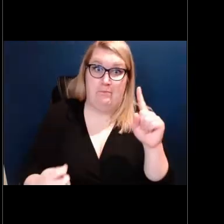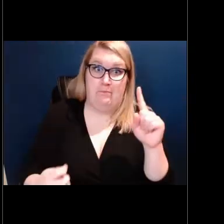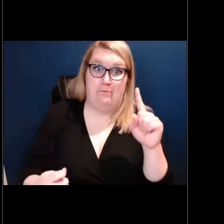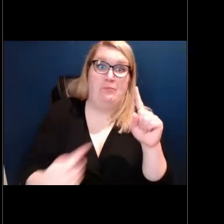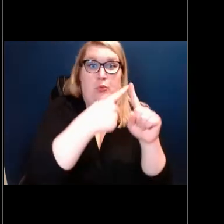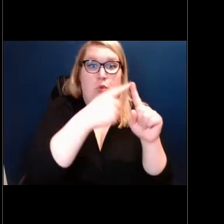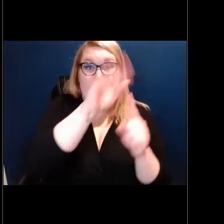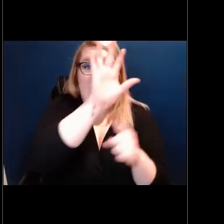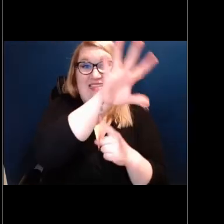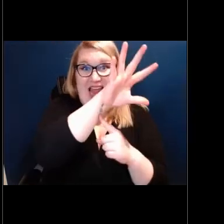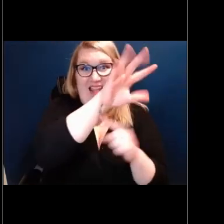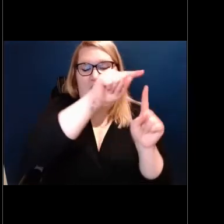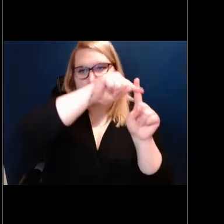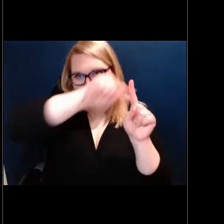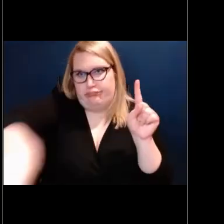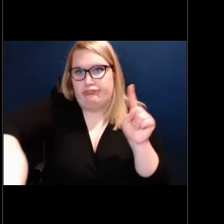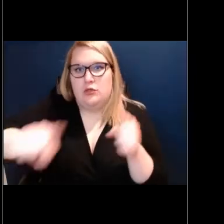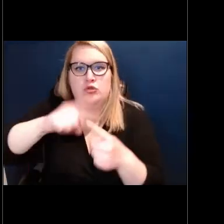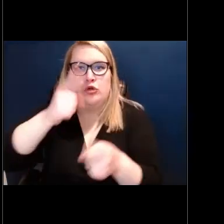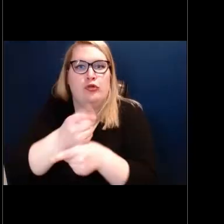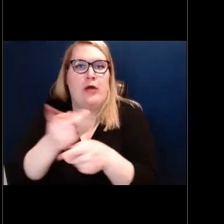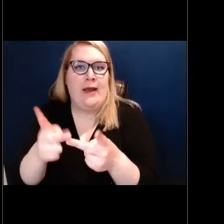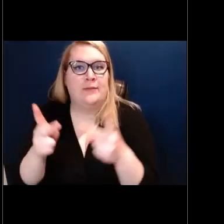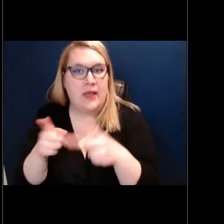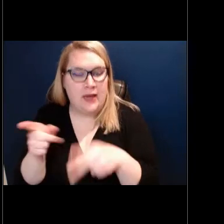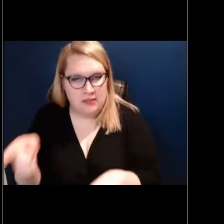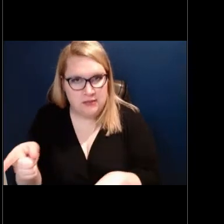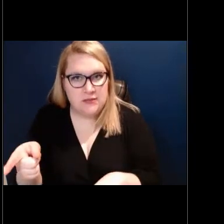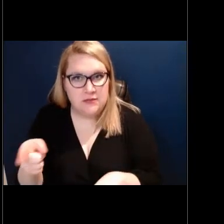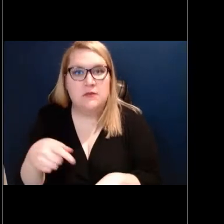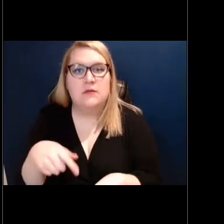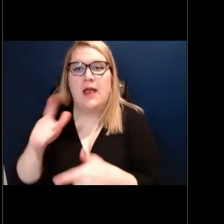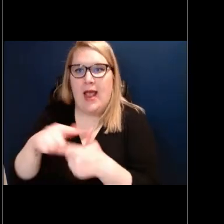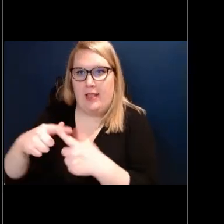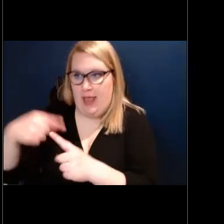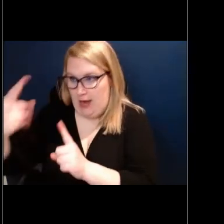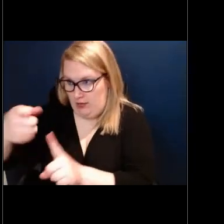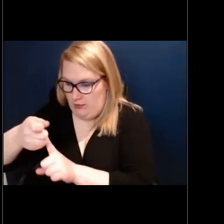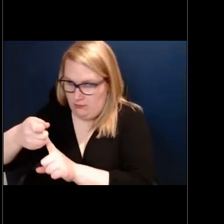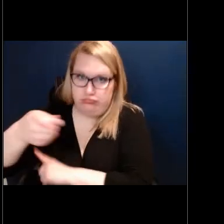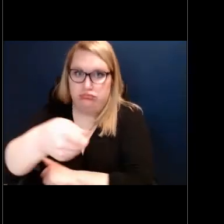down to the various ground stations. At which point it was processed and sent to the rescue authorities.